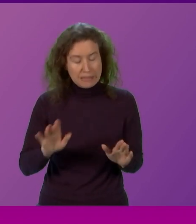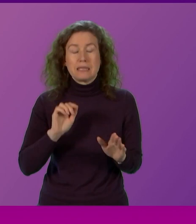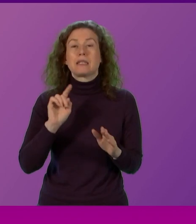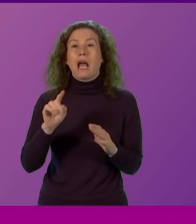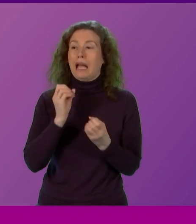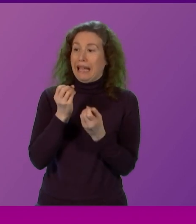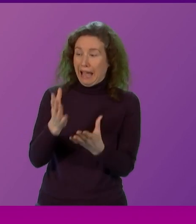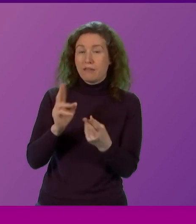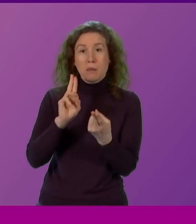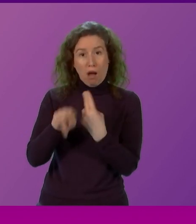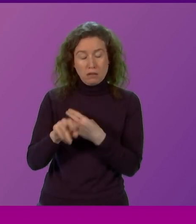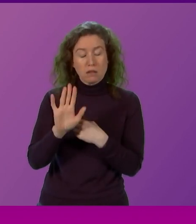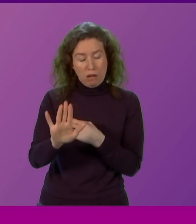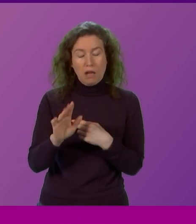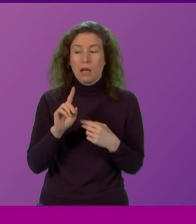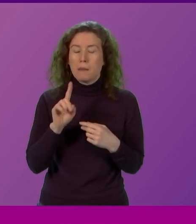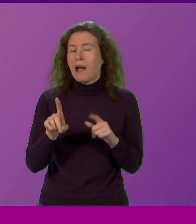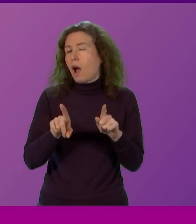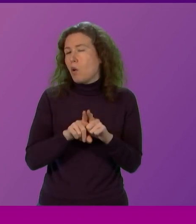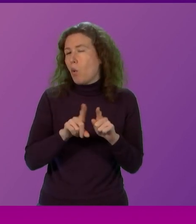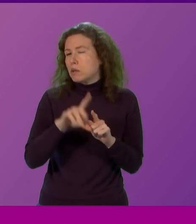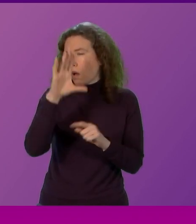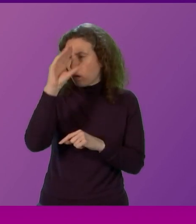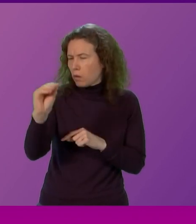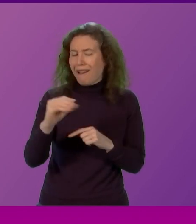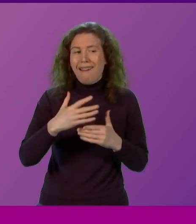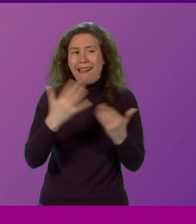I gave him an answer in my first response, and I also pointed out that anyone who looks